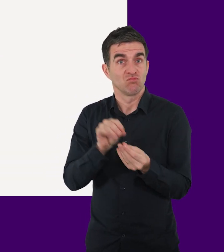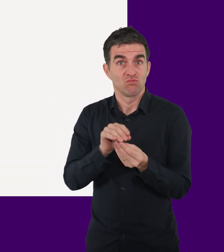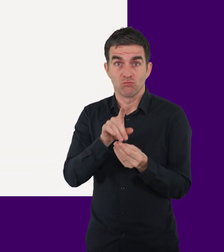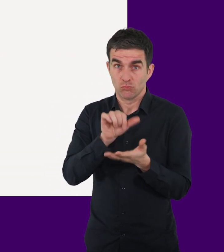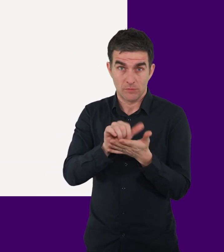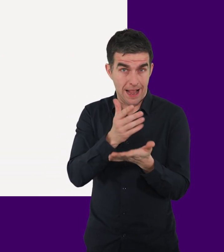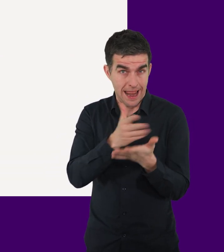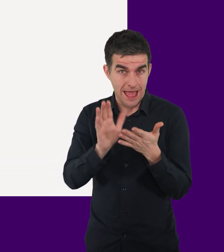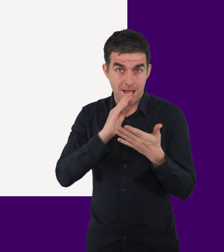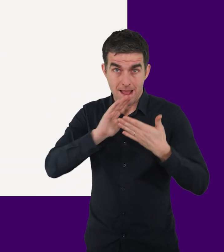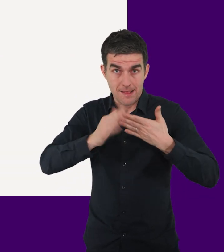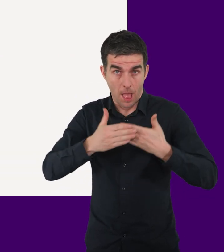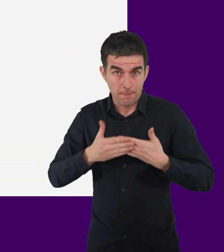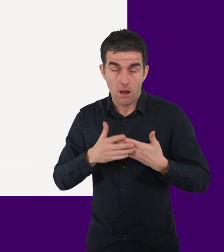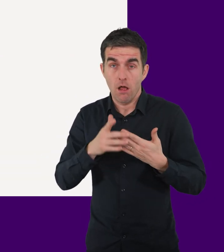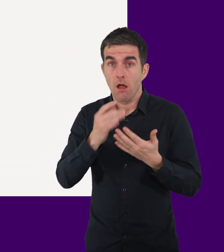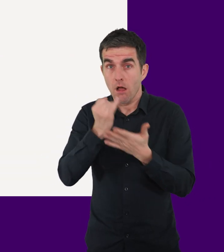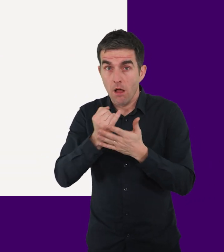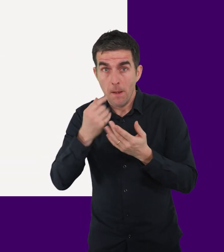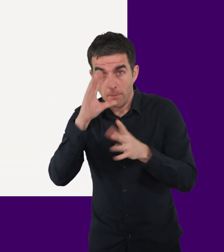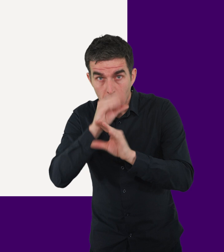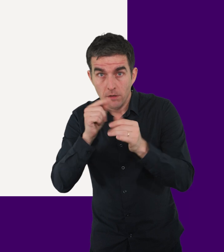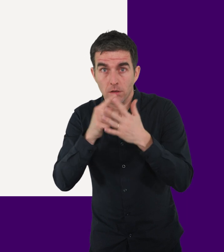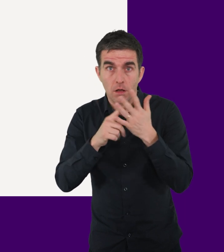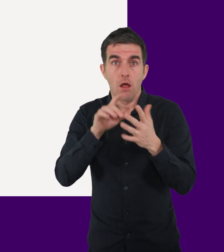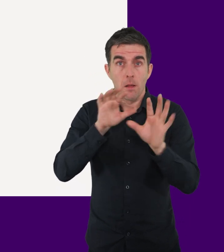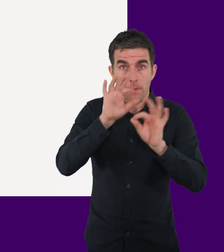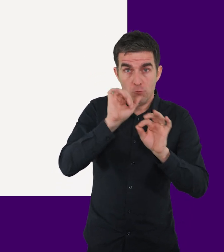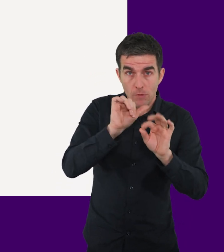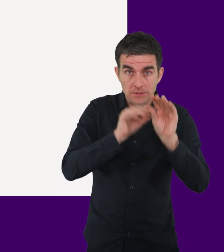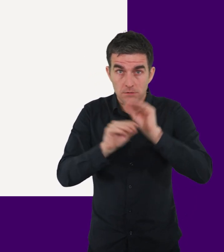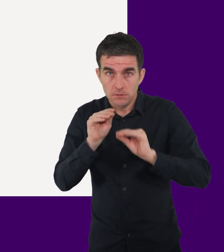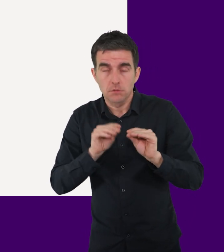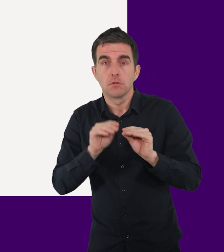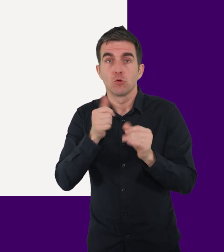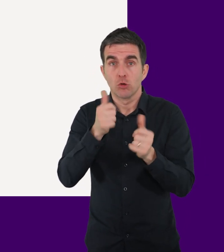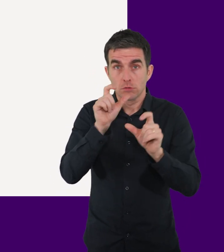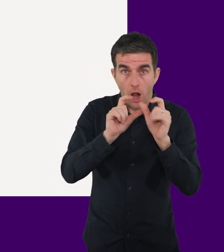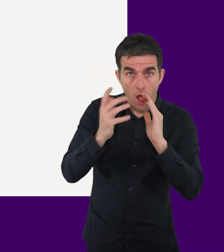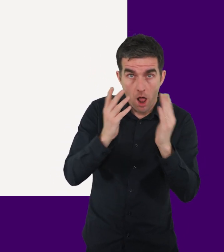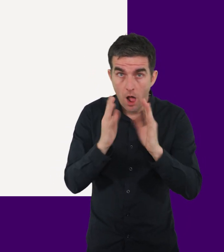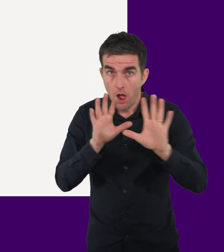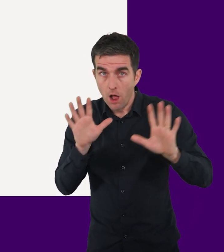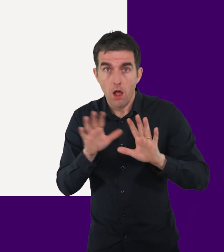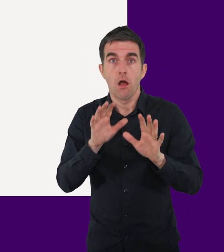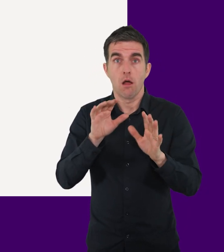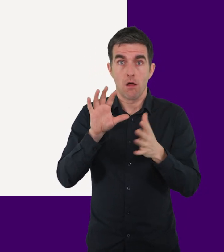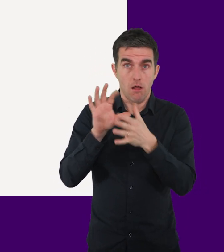In summary, by writing clear labels and error messages, choosing label placement with care, making good use of colour,